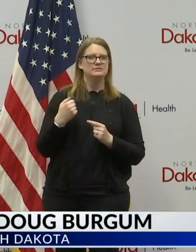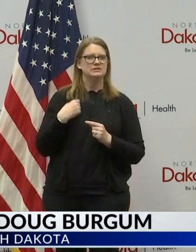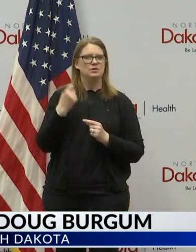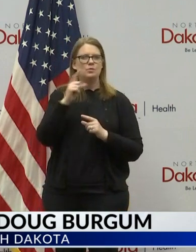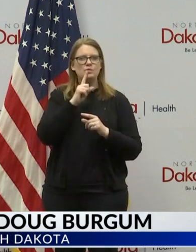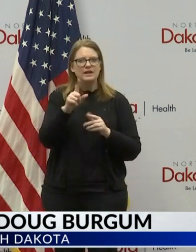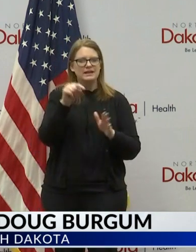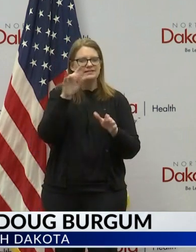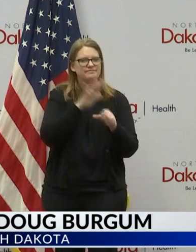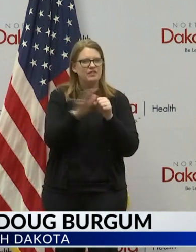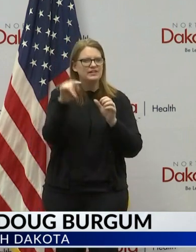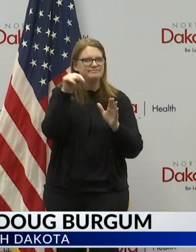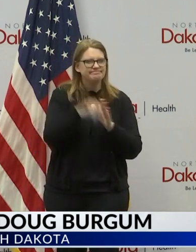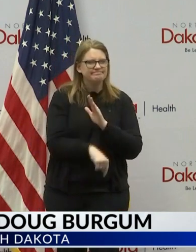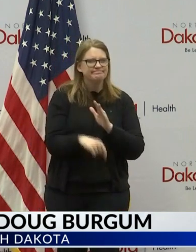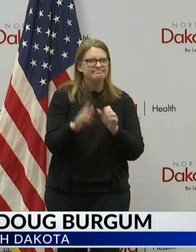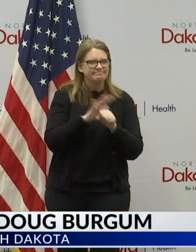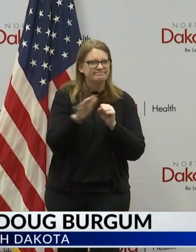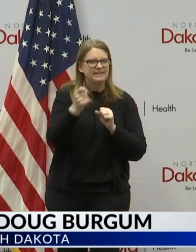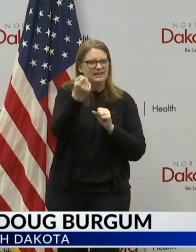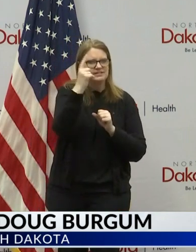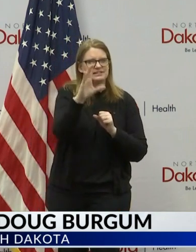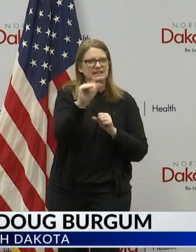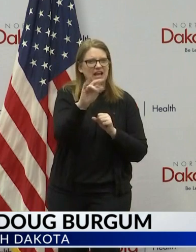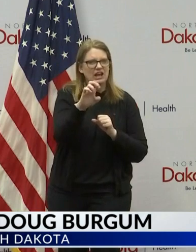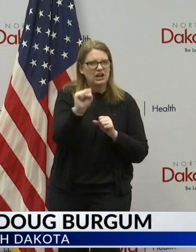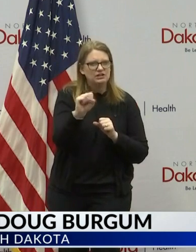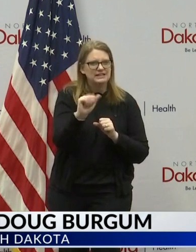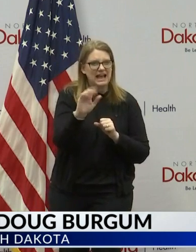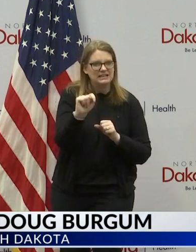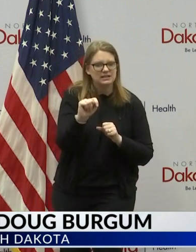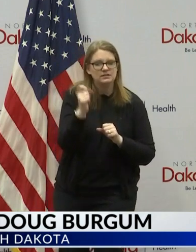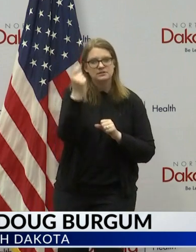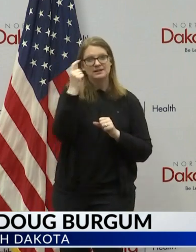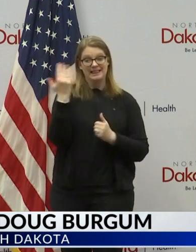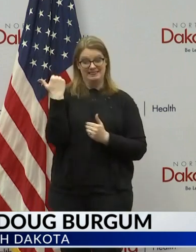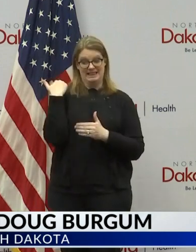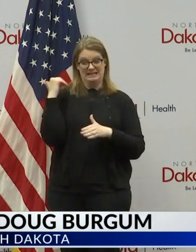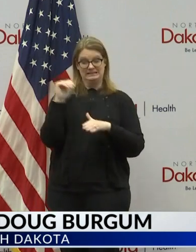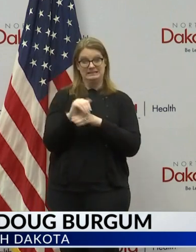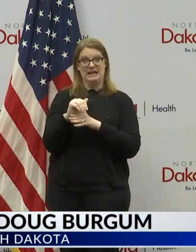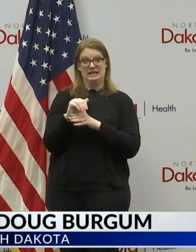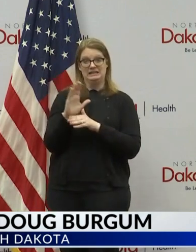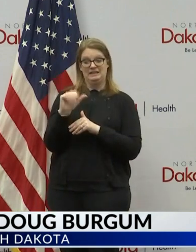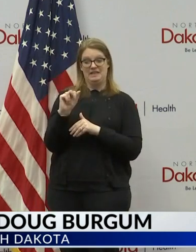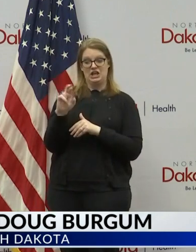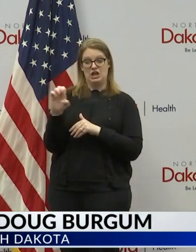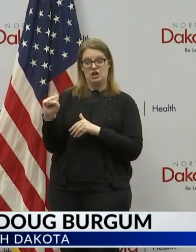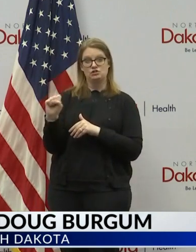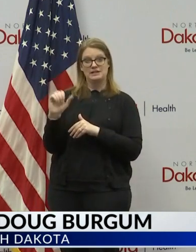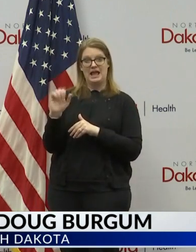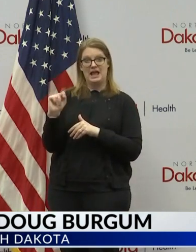WE HAVE HELD OFF ON ANNOUNCING PROGRAMS BECAUSE WE ARE WAITING FOR CLARITY ON THE CARES ACT. THE GREATER CLARITY ARRIVED